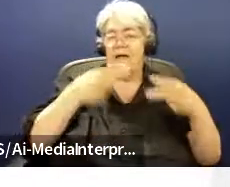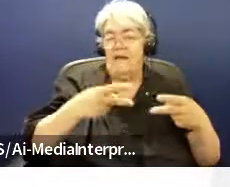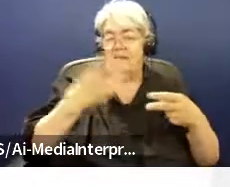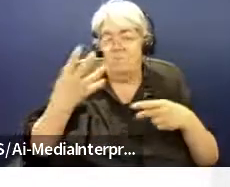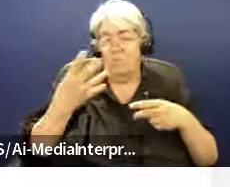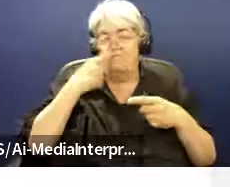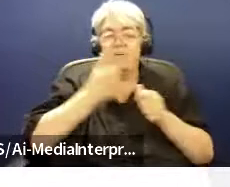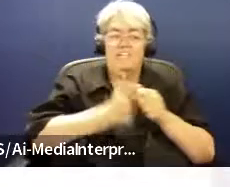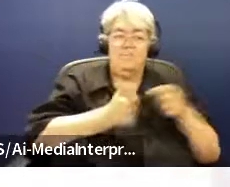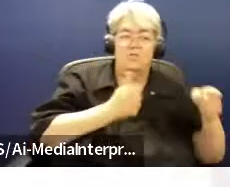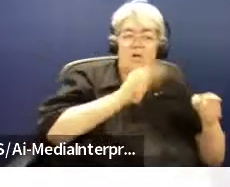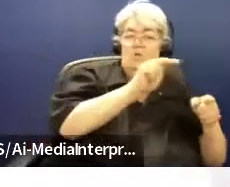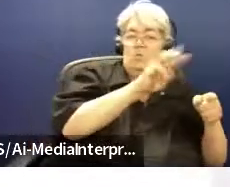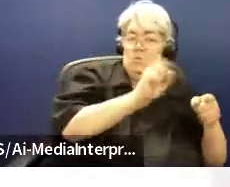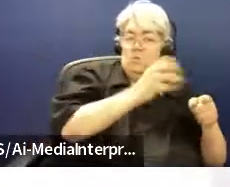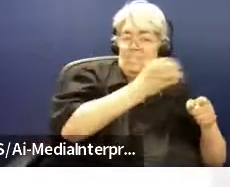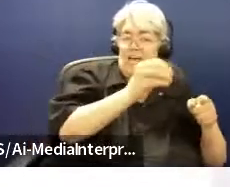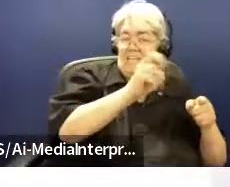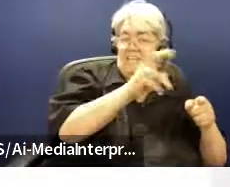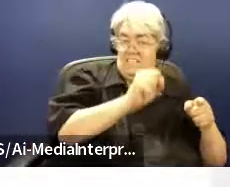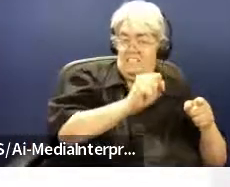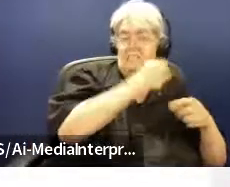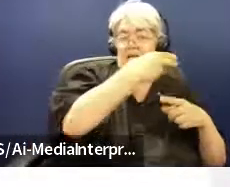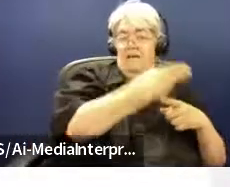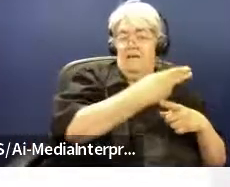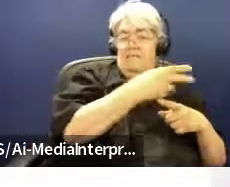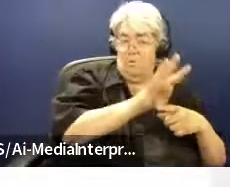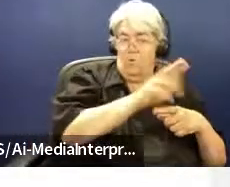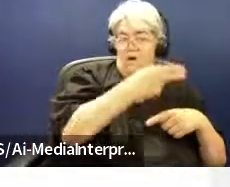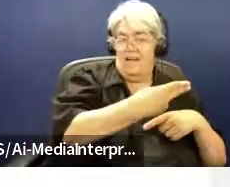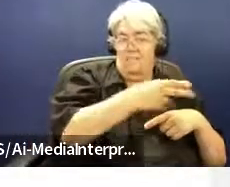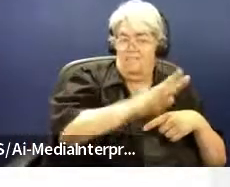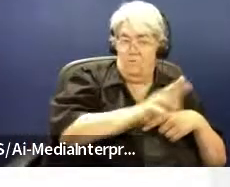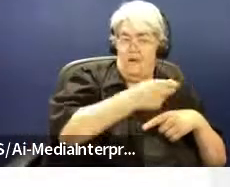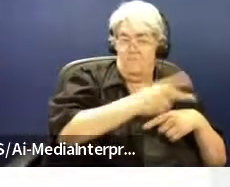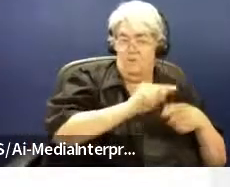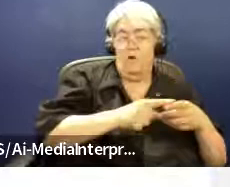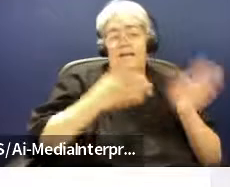that is kind of parallel or equivalent to the heading for of each news article